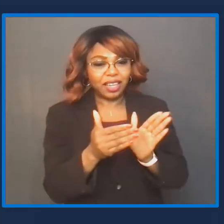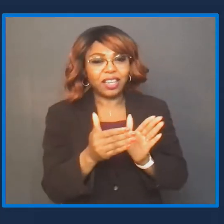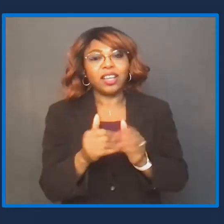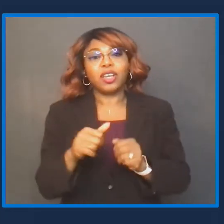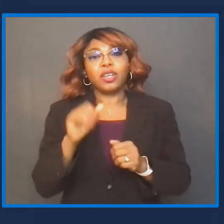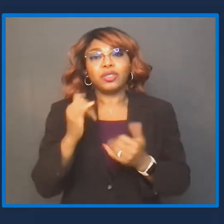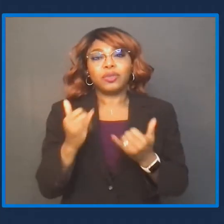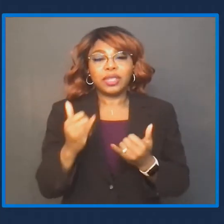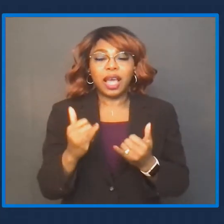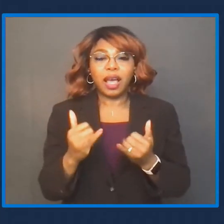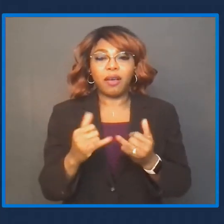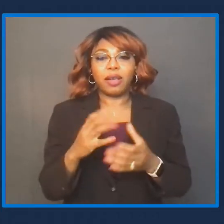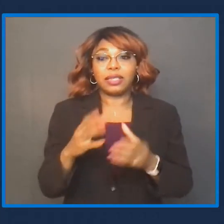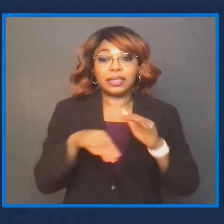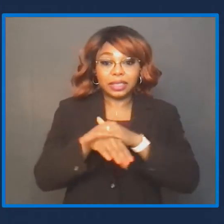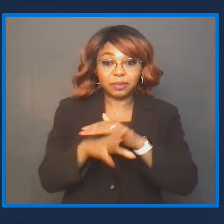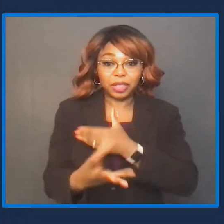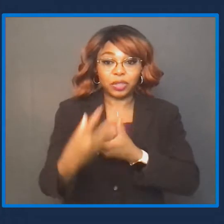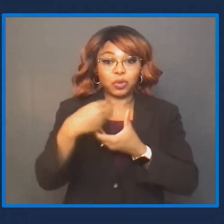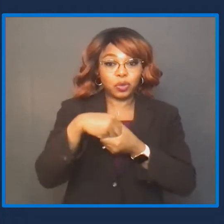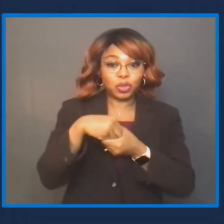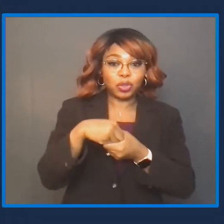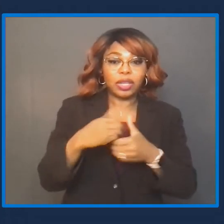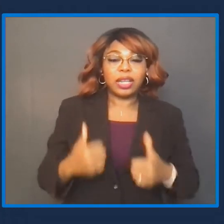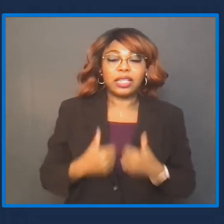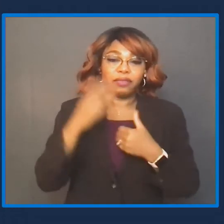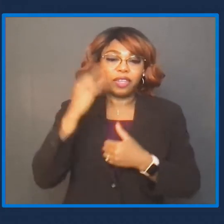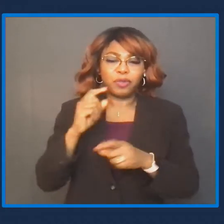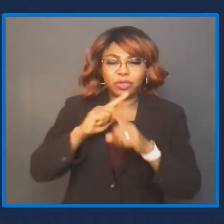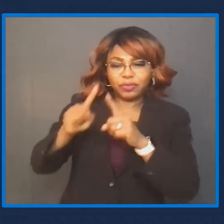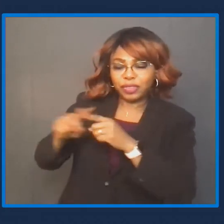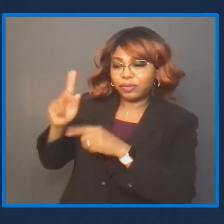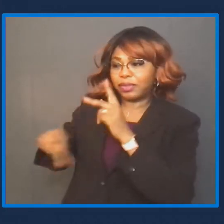and the real lived experiences of lots of different types of businesses through the pandemic.